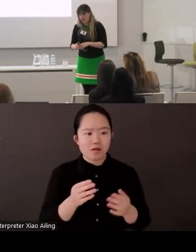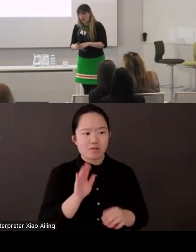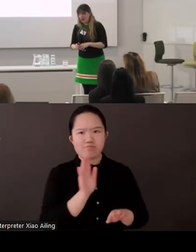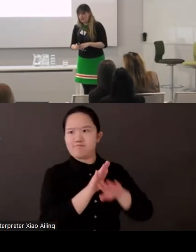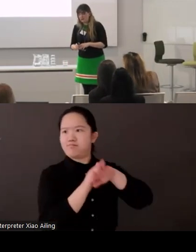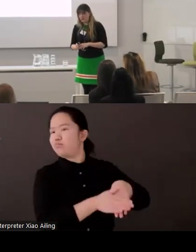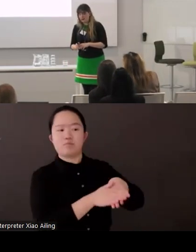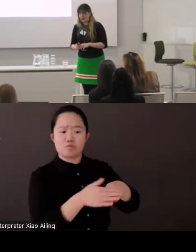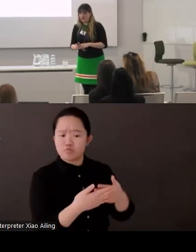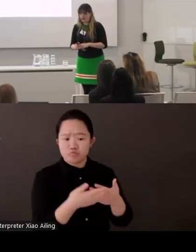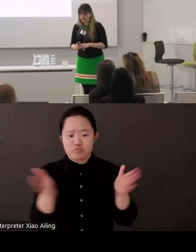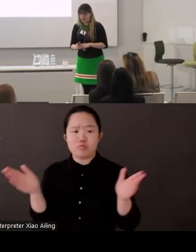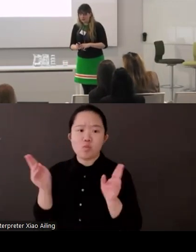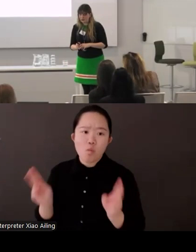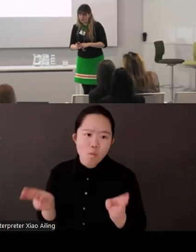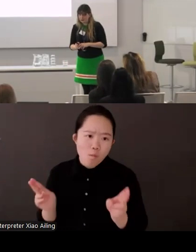I dream of creating understanding between people.